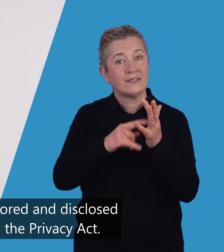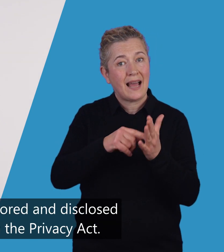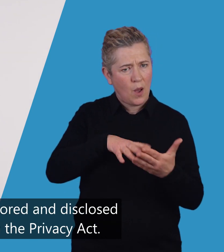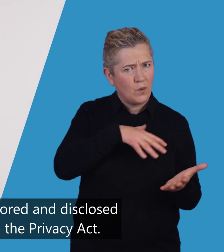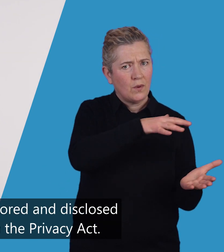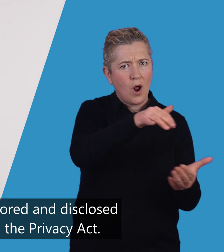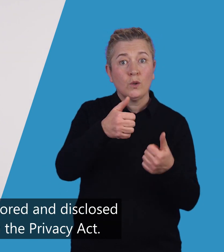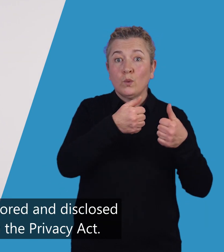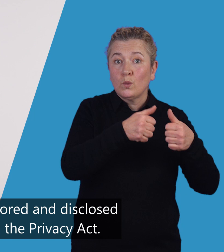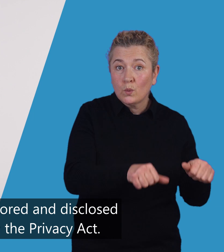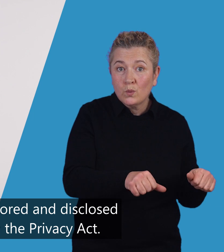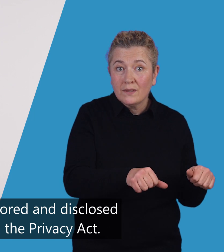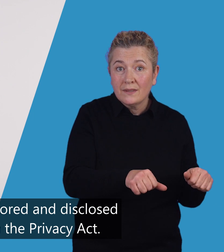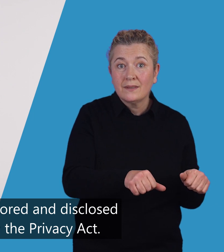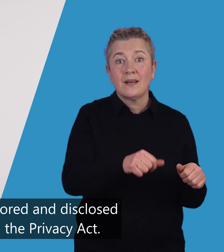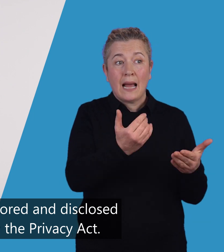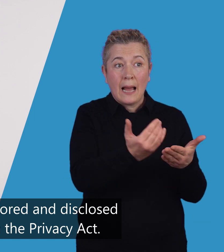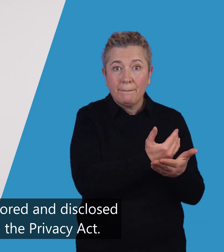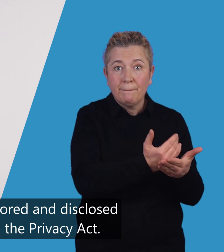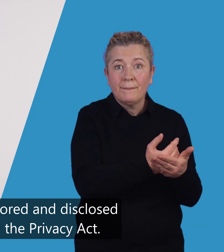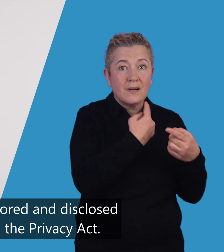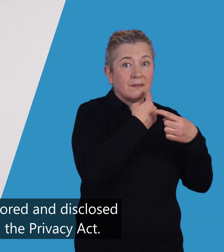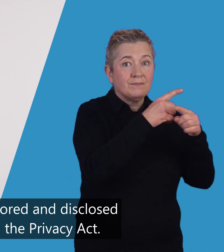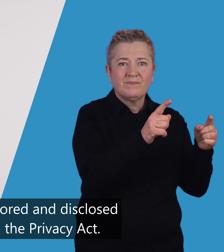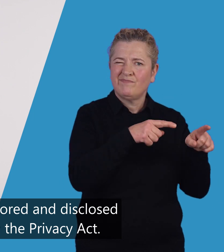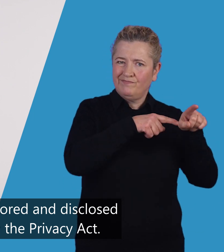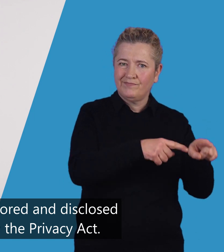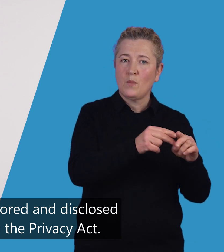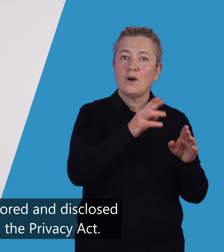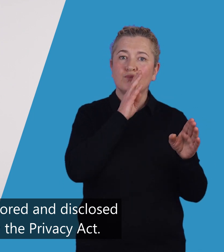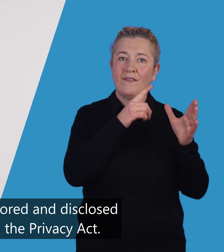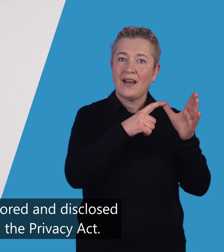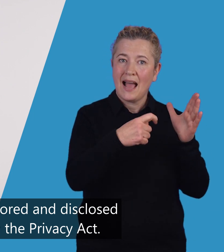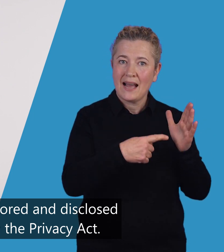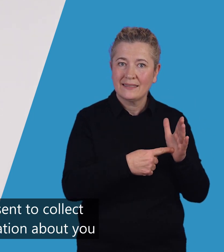and what we collect is used, stored and disclosed in a manner consistent with the Privacy Act.